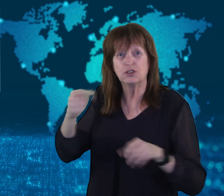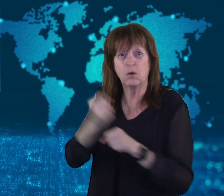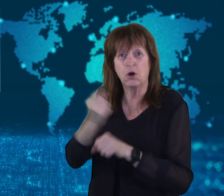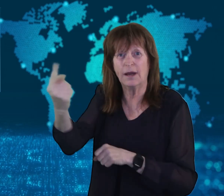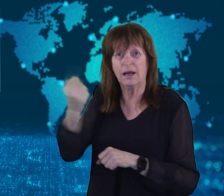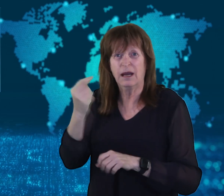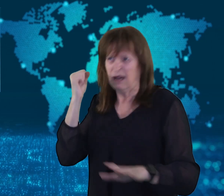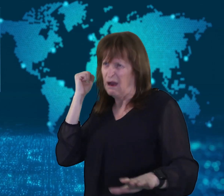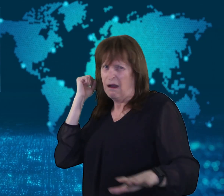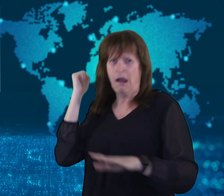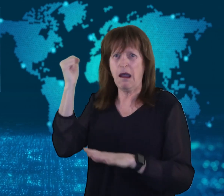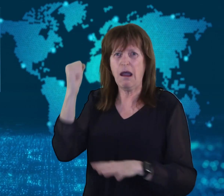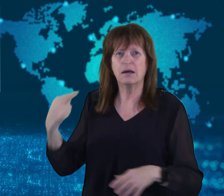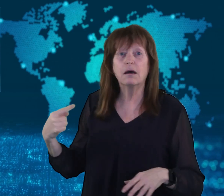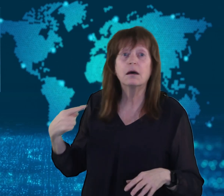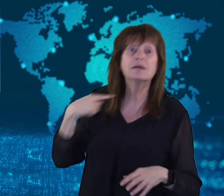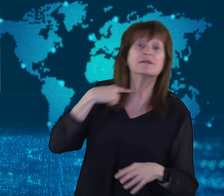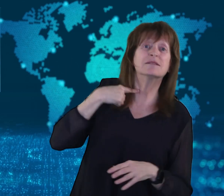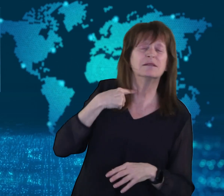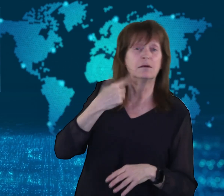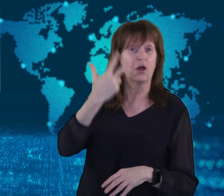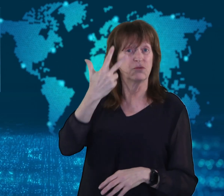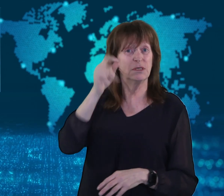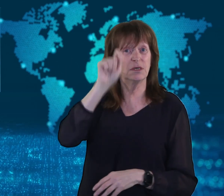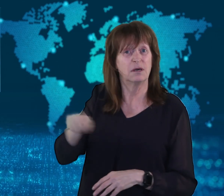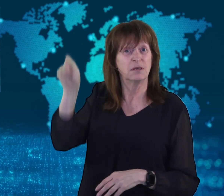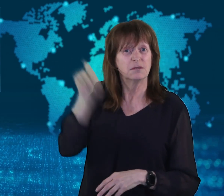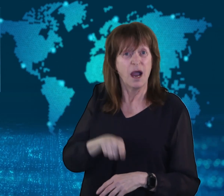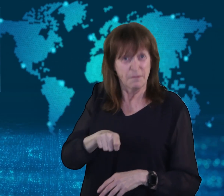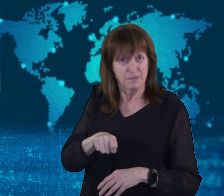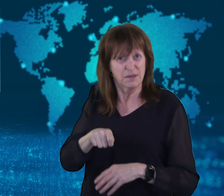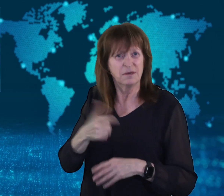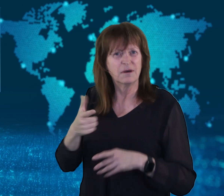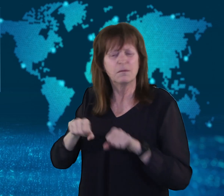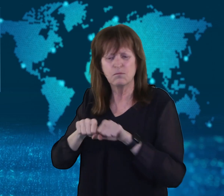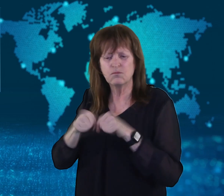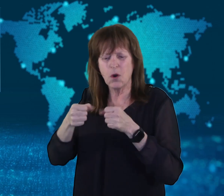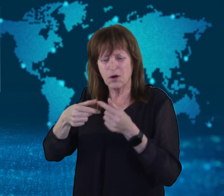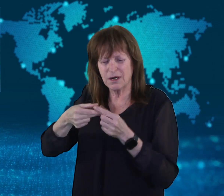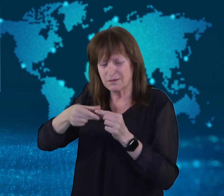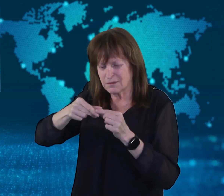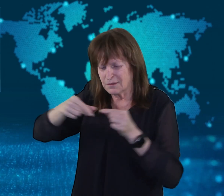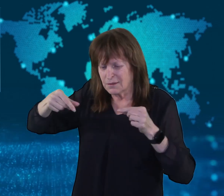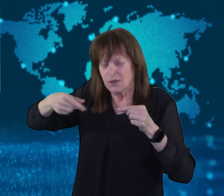in the neck three times using a broken metal spoon.